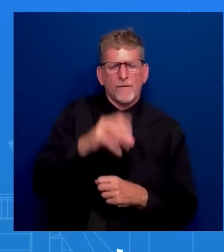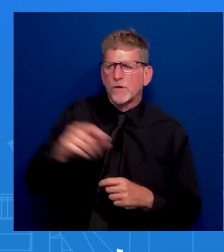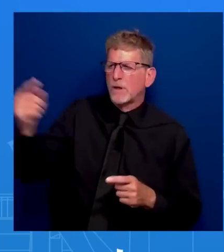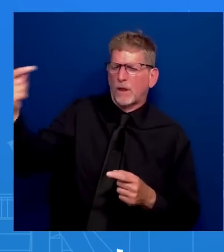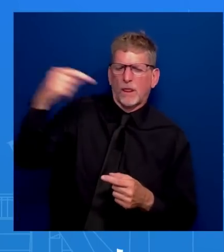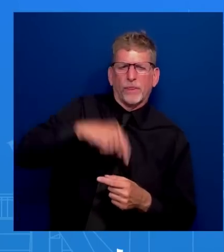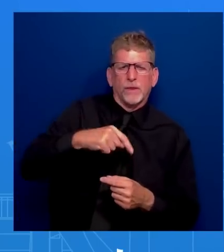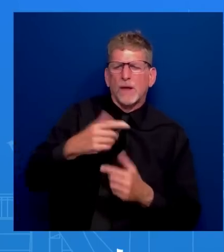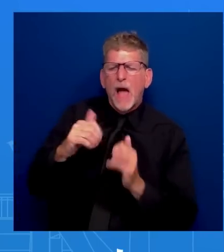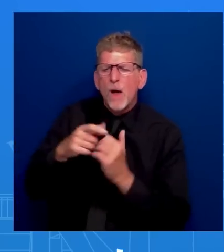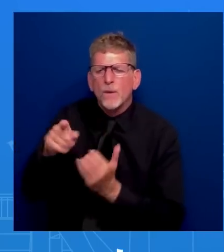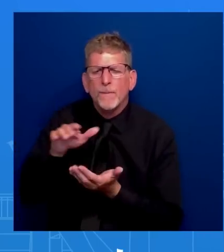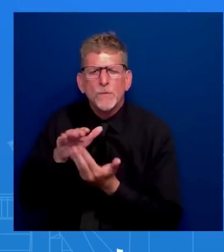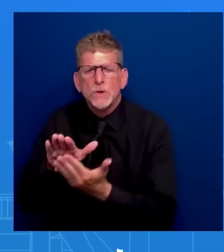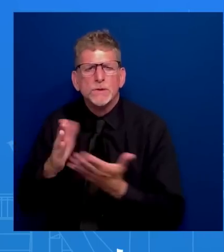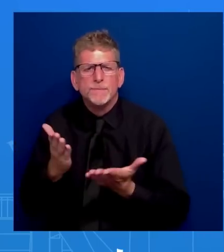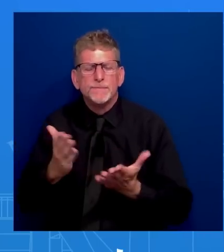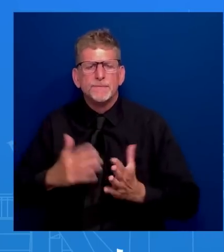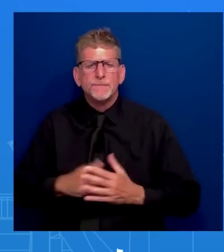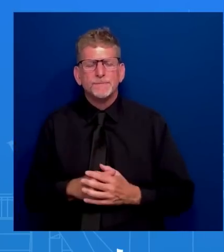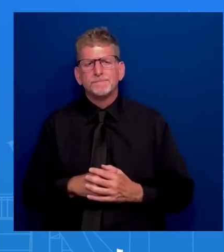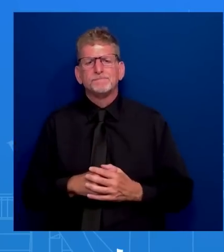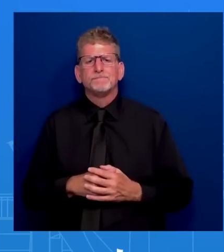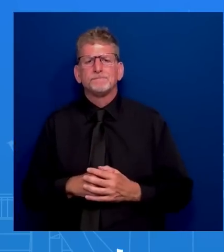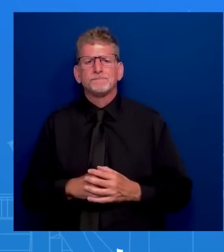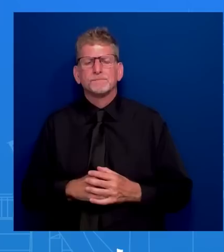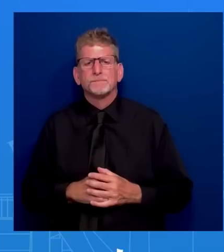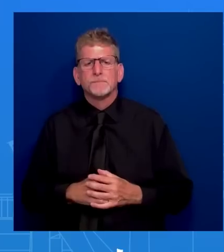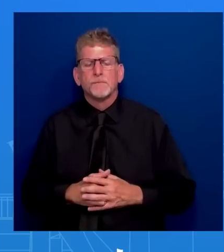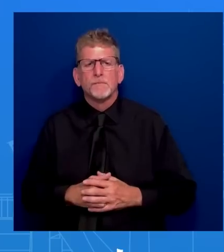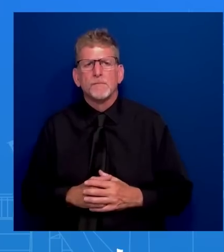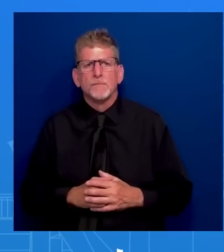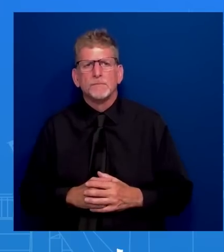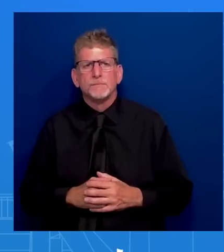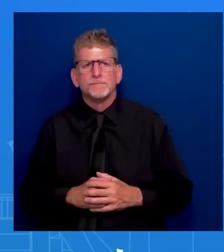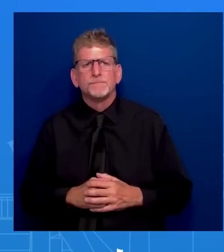We want to make sure that -- one of the things that we made sure about this, our strategy,